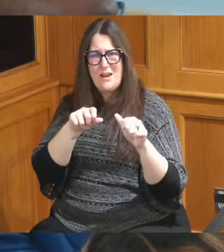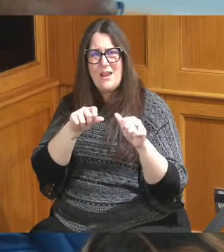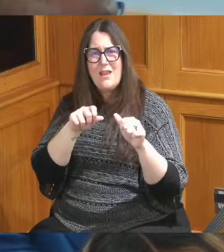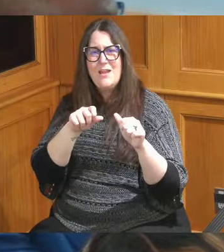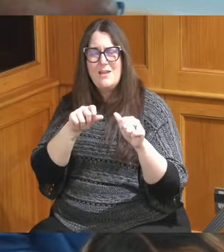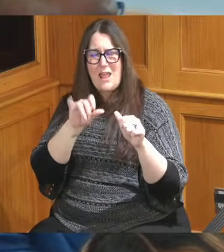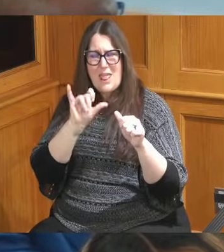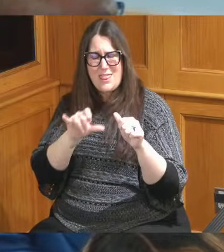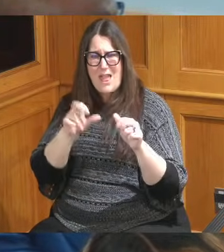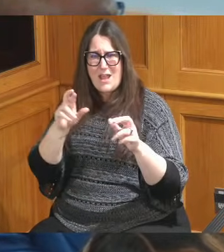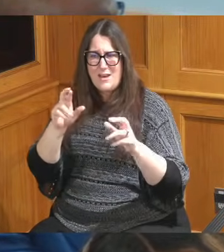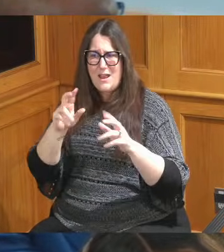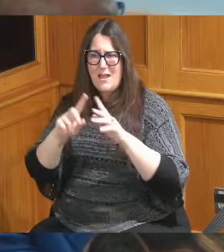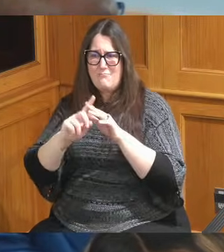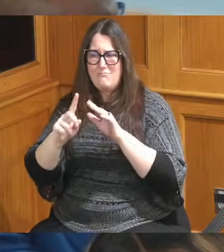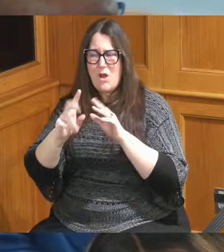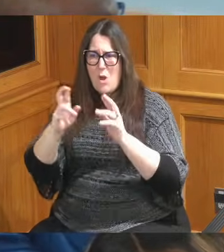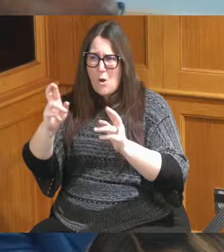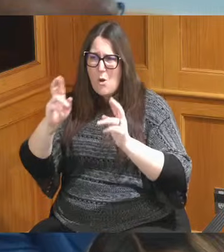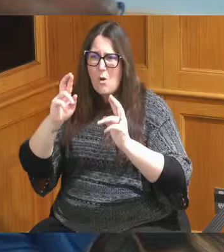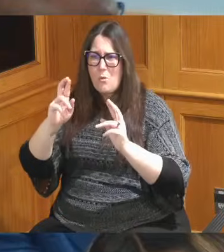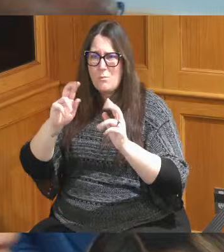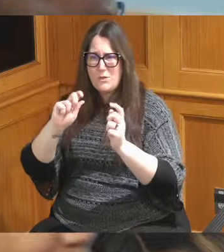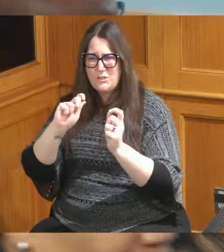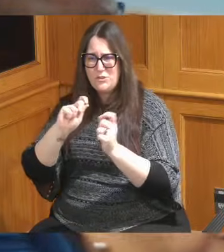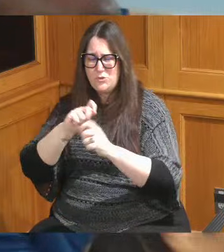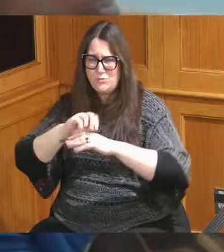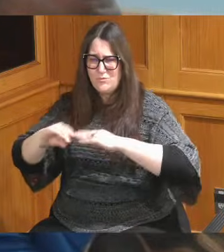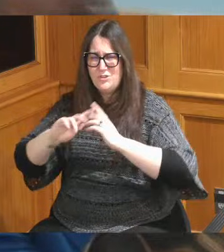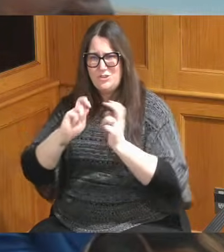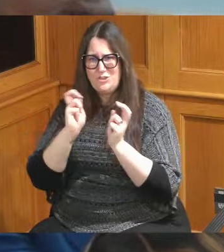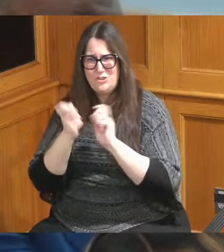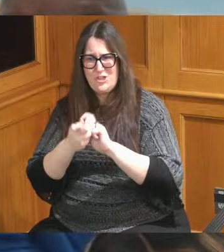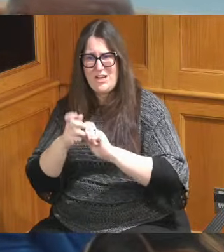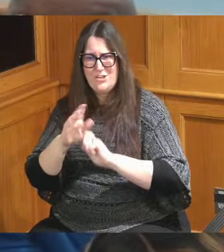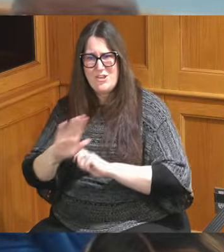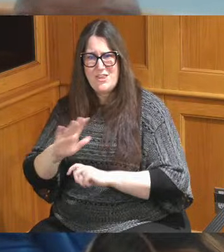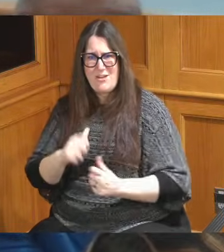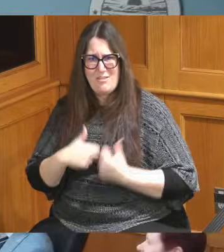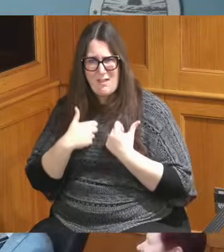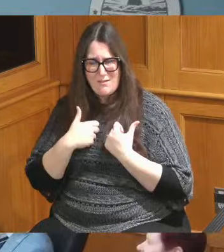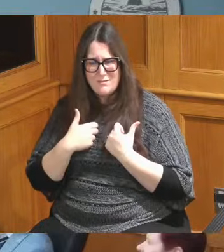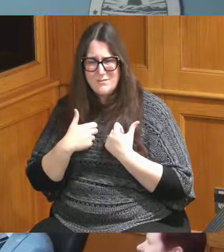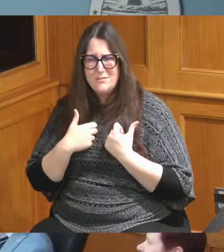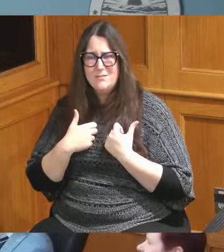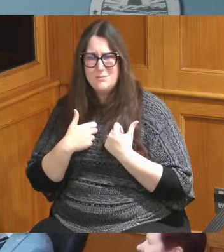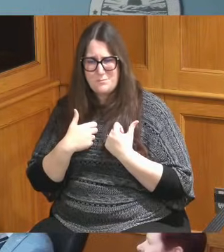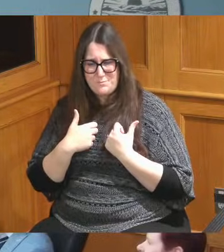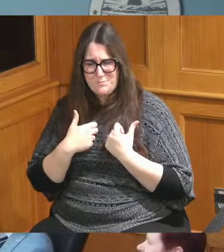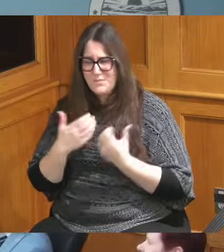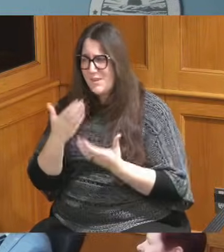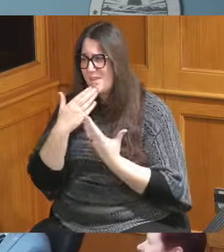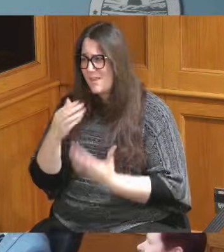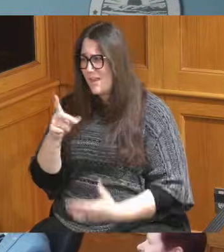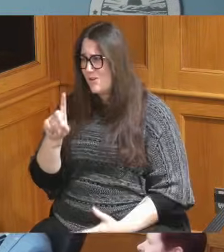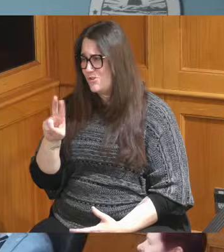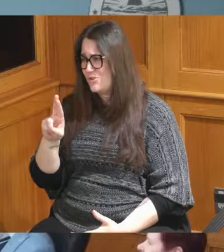bag to having people who've changed their lives. And so I want to thank Commissioner Driehaus for